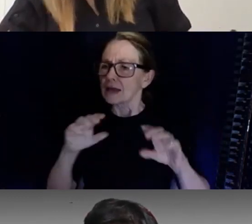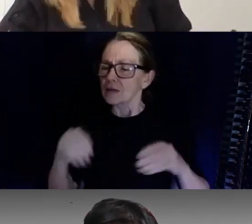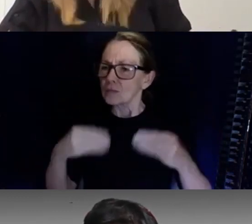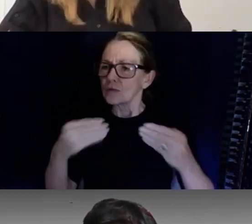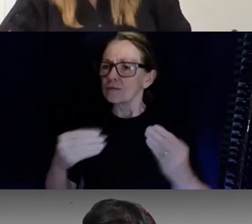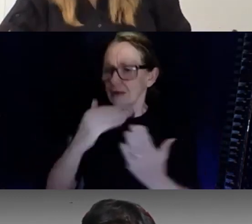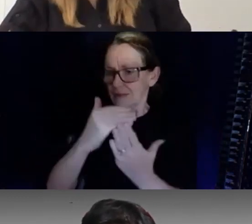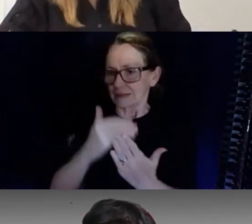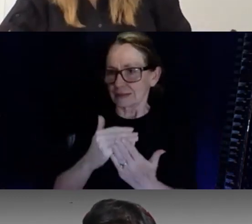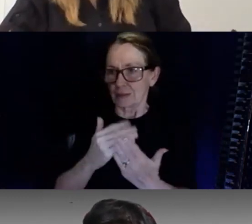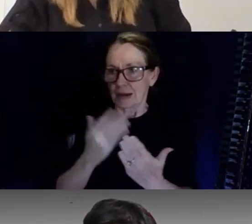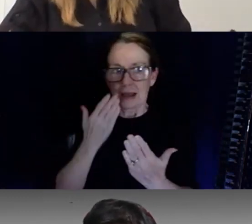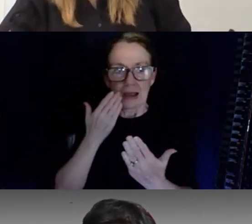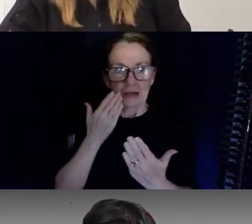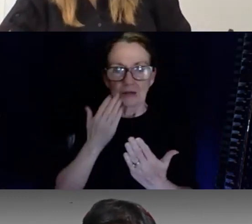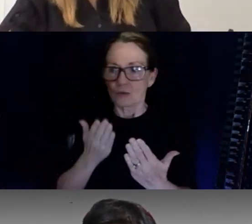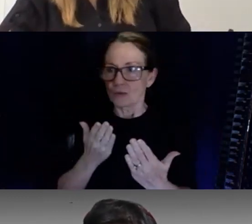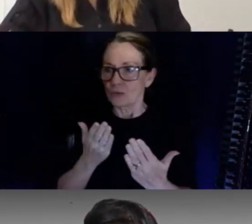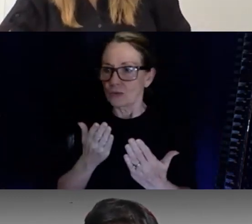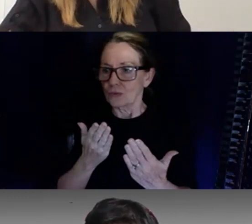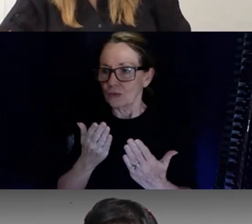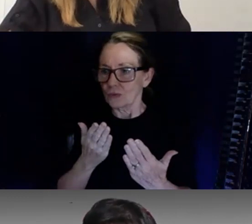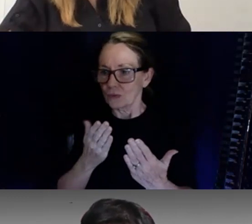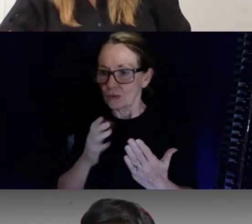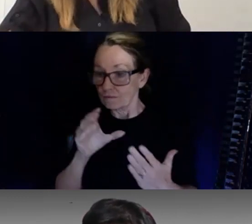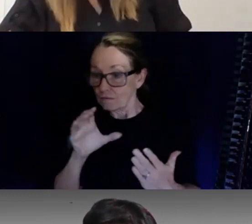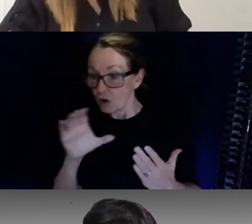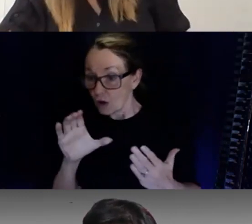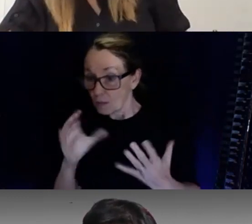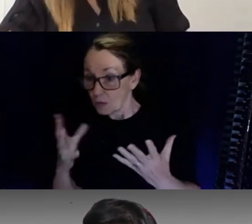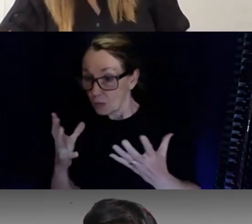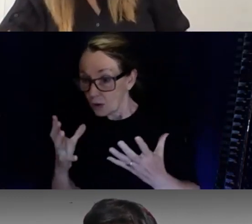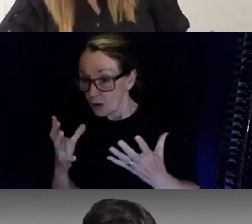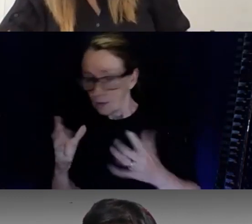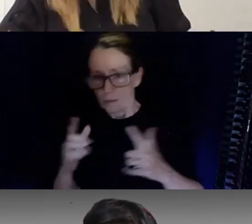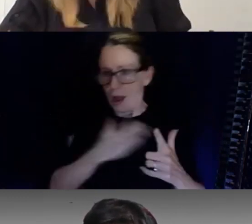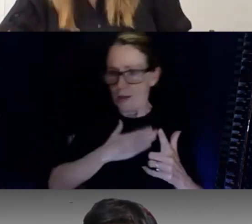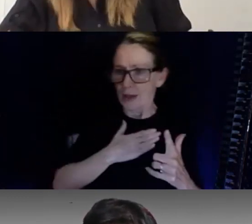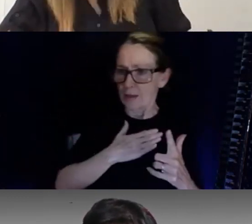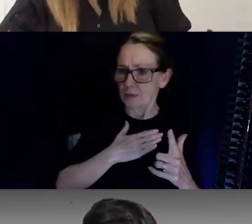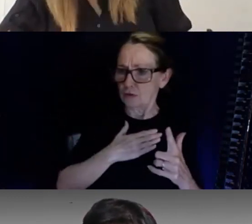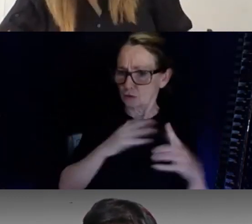YEAH. SO, ALSO, YOU KNOW THE DEPARTMENT OF HEALTH LICENSES NURSING FACILITIES AND ADULT DAY CENTERS, WHICH WOULD BE TWO GOOD PLACES FOR YOU TO SEND THAT INFORMATION TO.